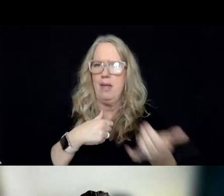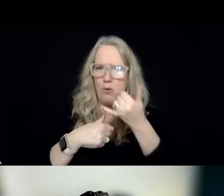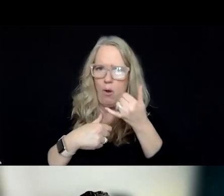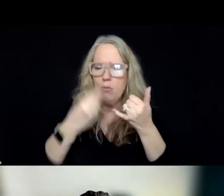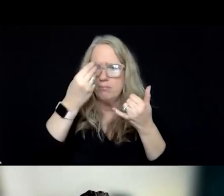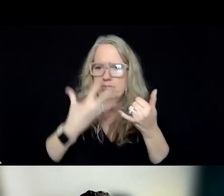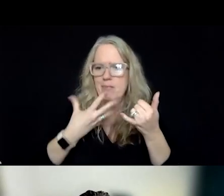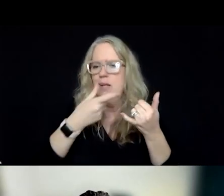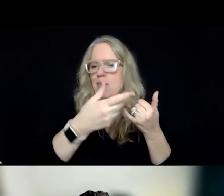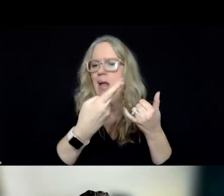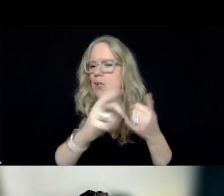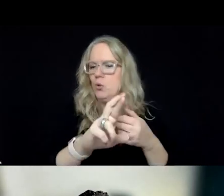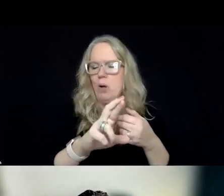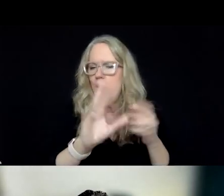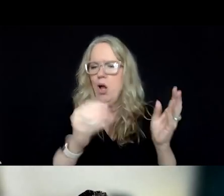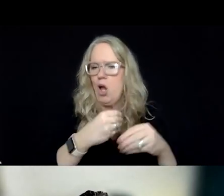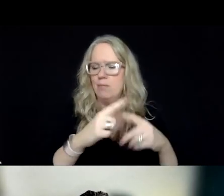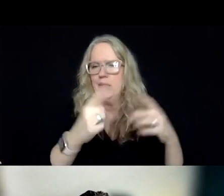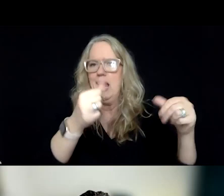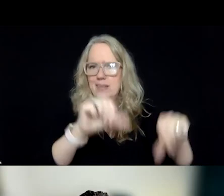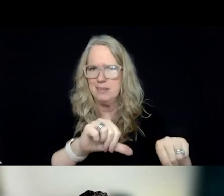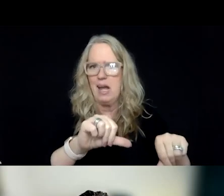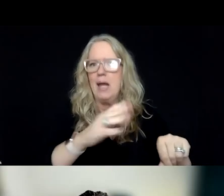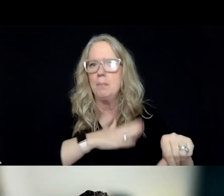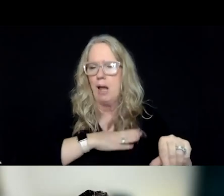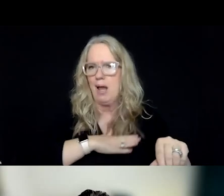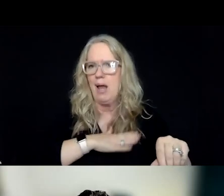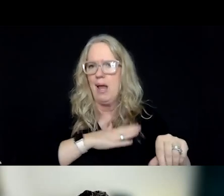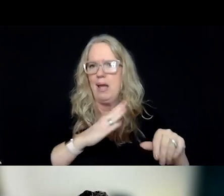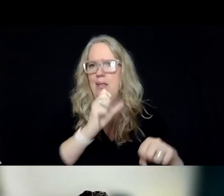HUMAN RESOURCES OFFICE HAD DENIED BY EMPLOYMENT BECAUSE OF MY